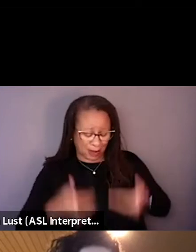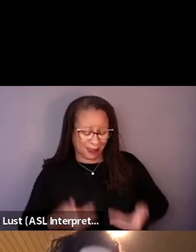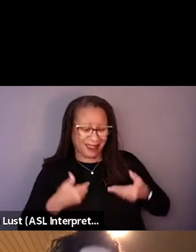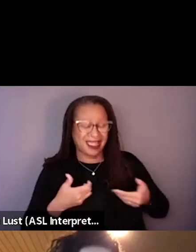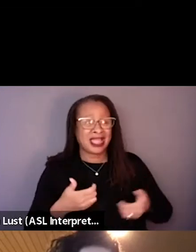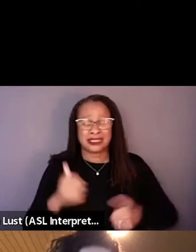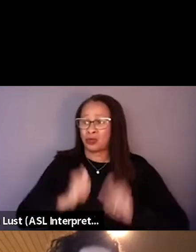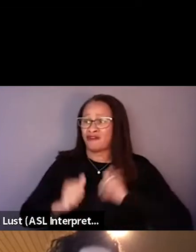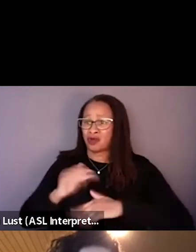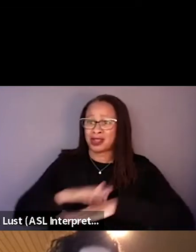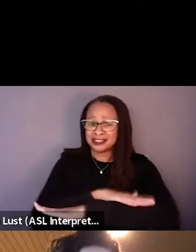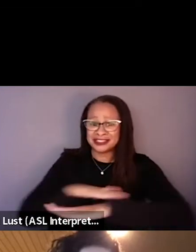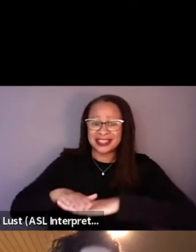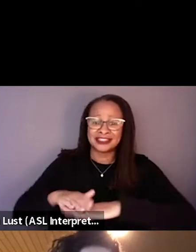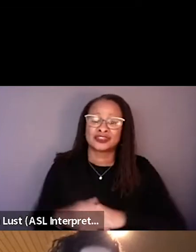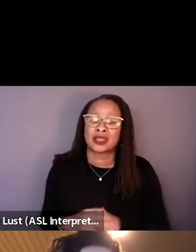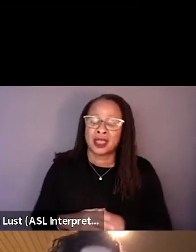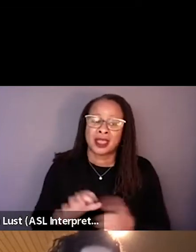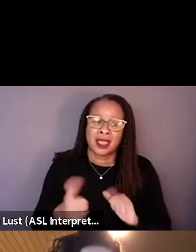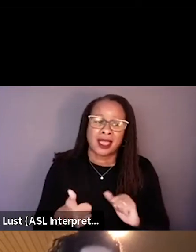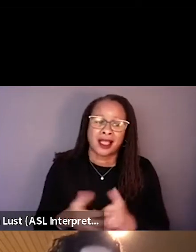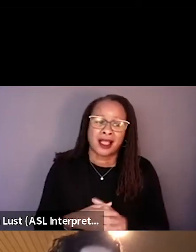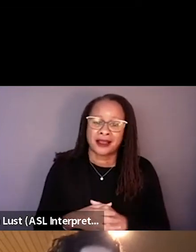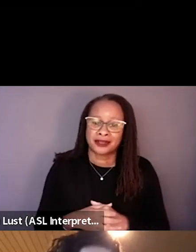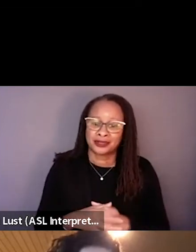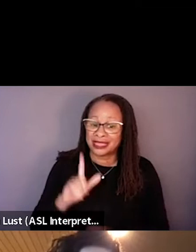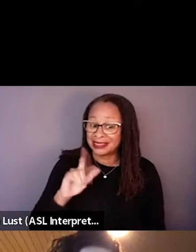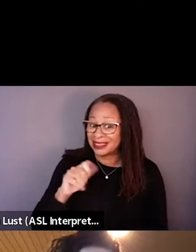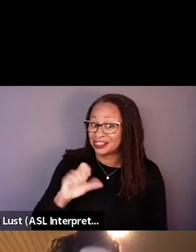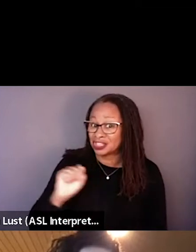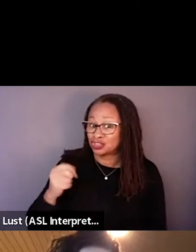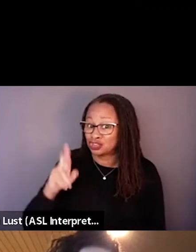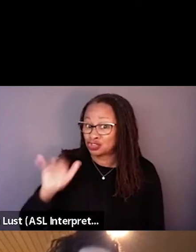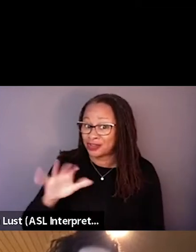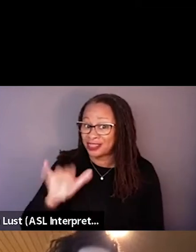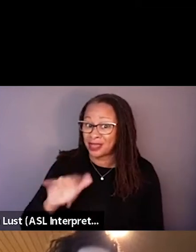on stage, I mean, how do you Lilas and Shery feel, was that part of this process for you?